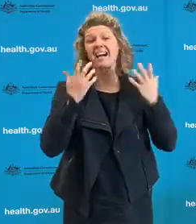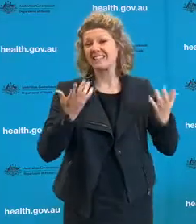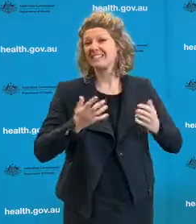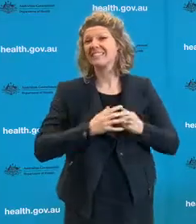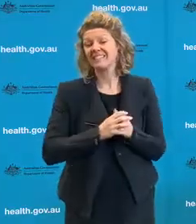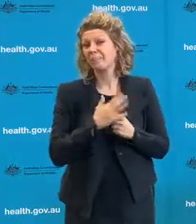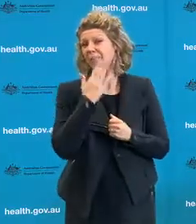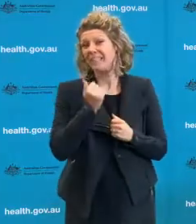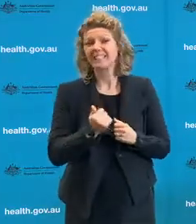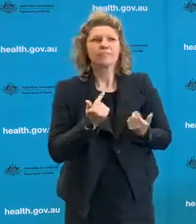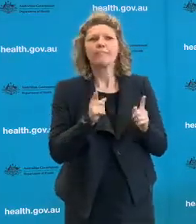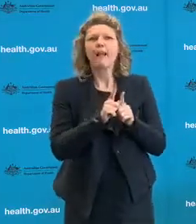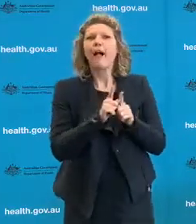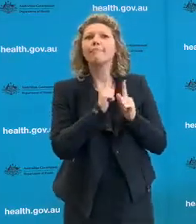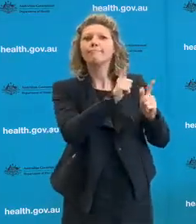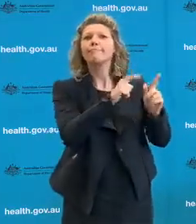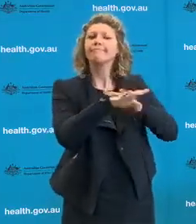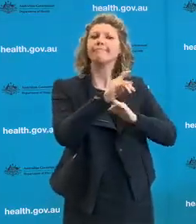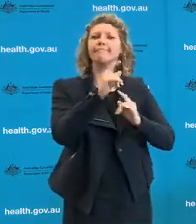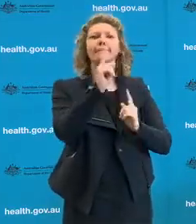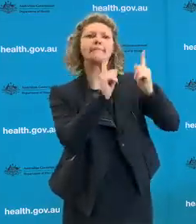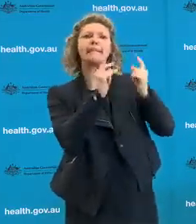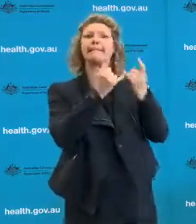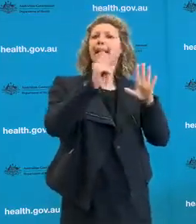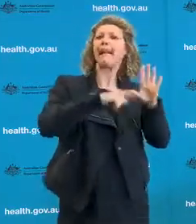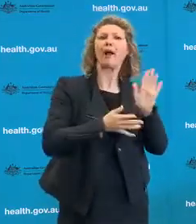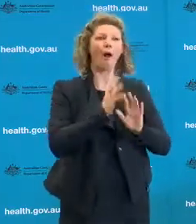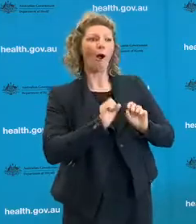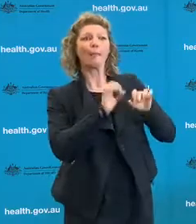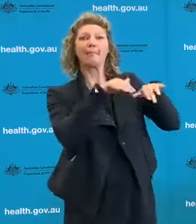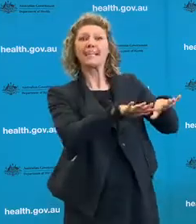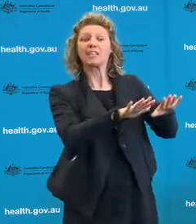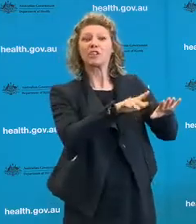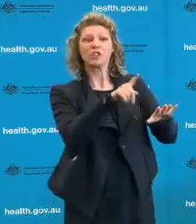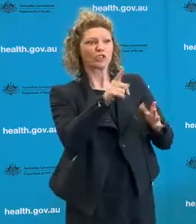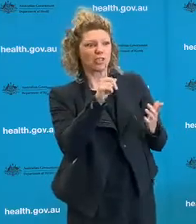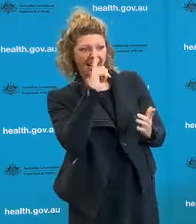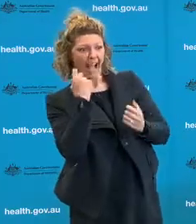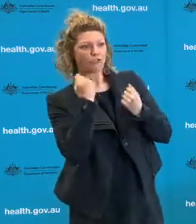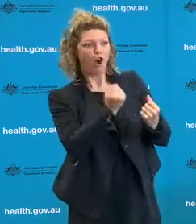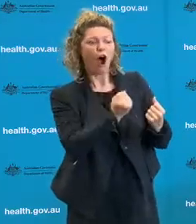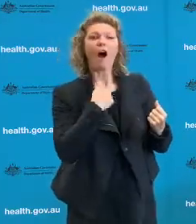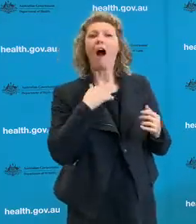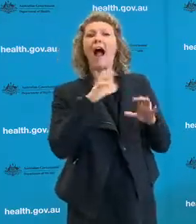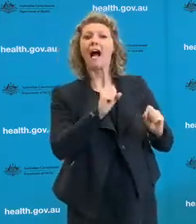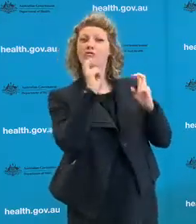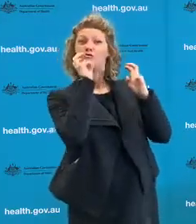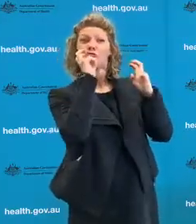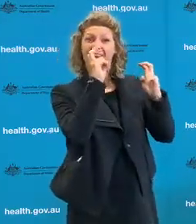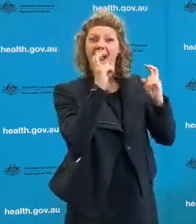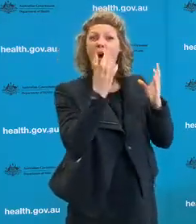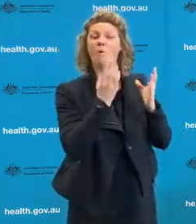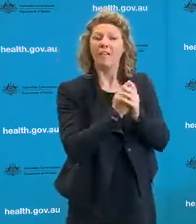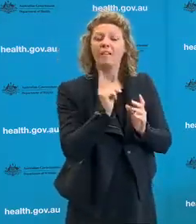a lot of people use the train and public transport. Critically important to wear a mask as you're doing that.